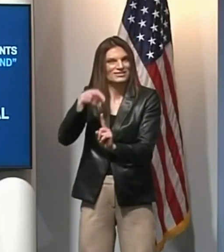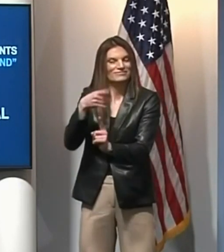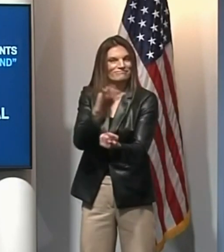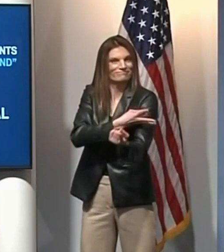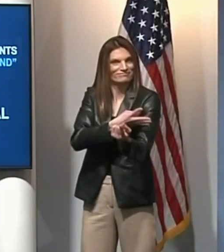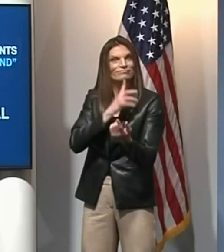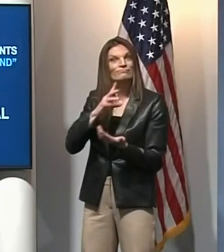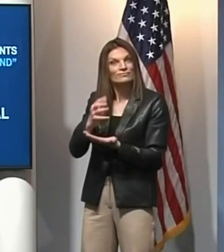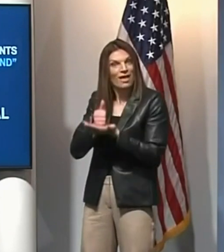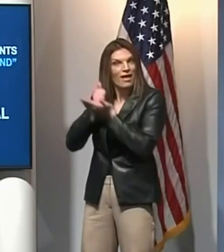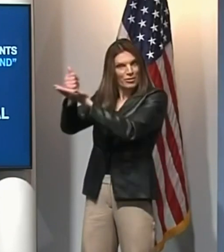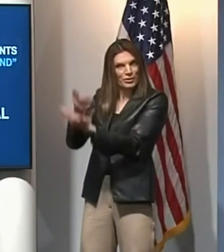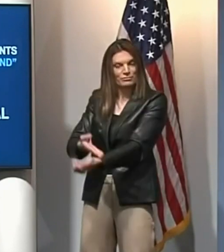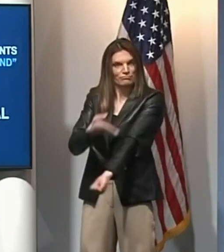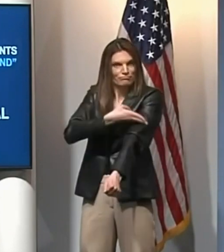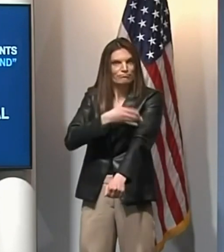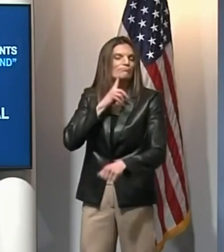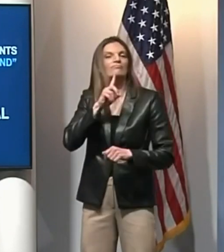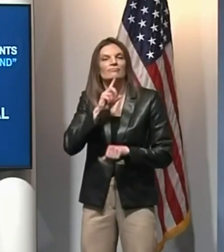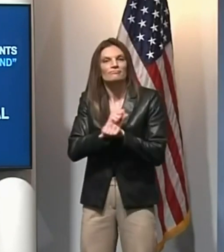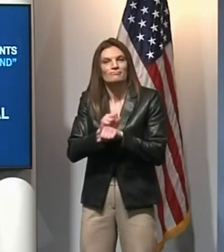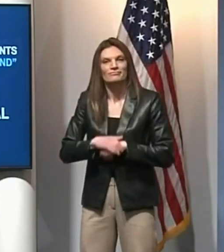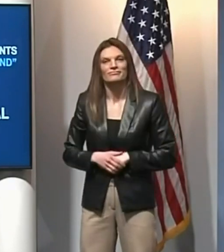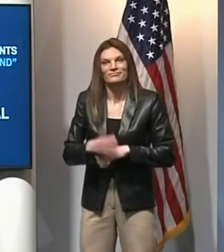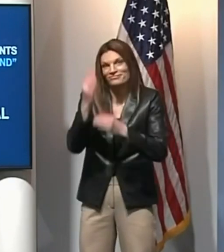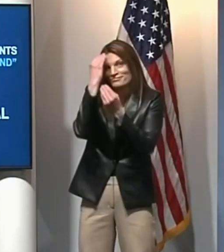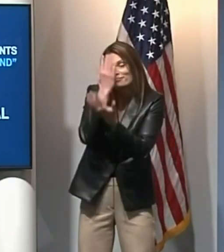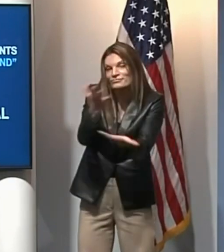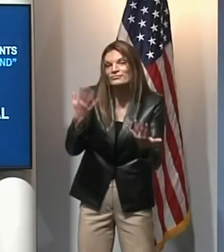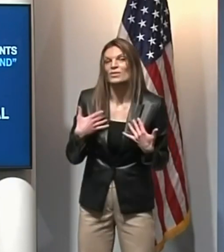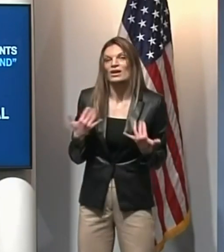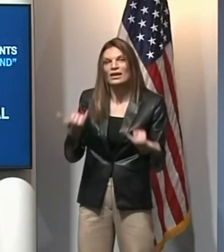IT COULD SAVE YOURS, TOO.